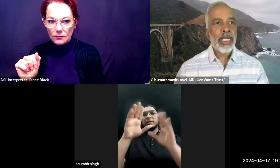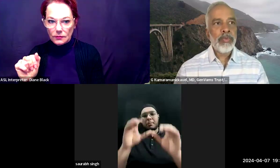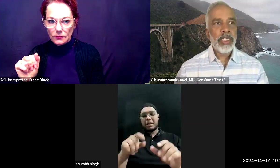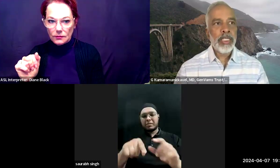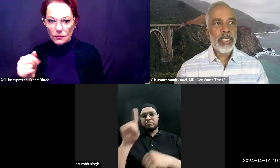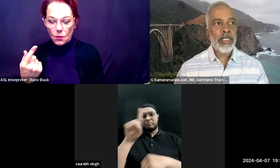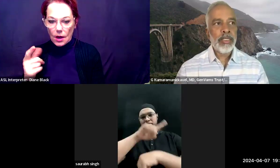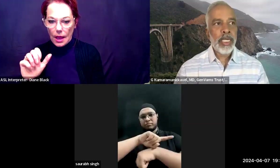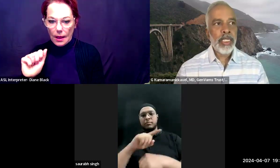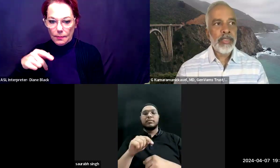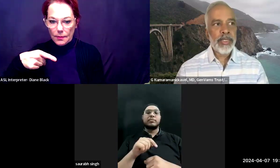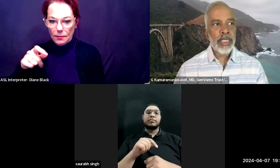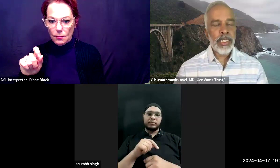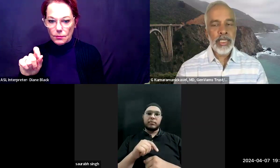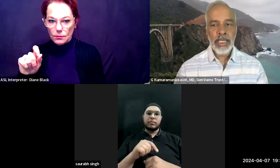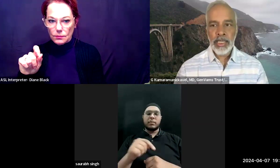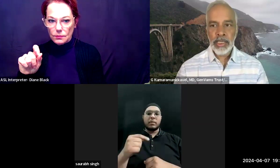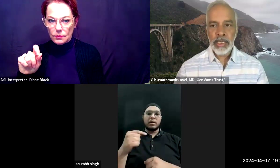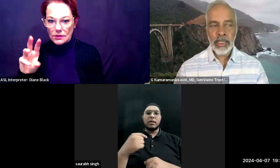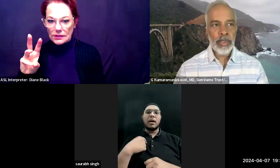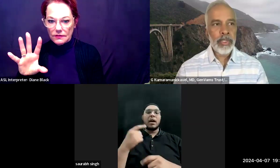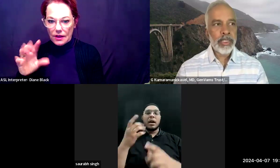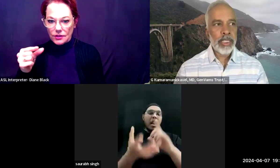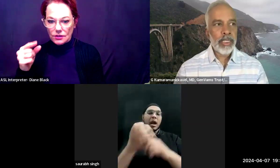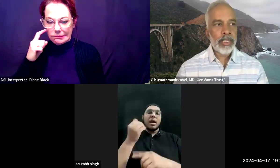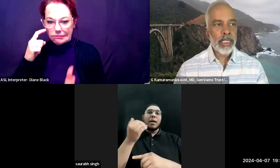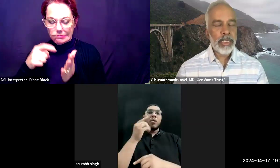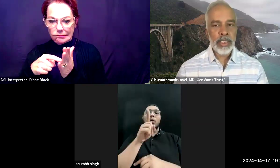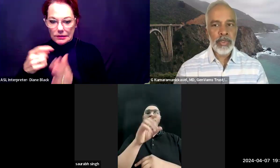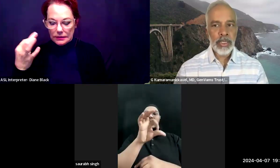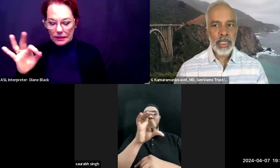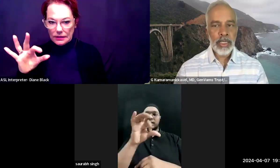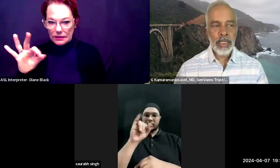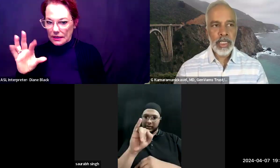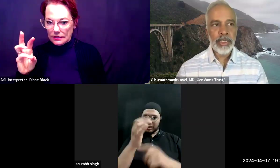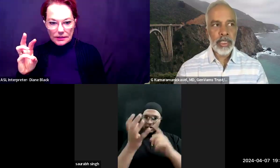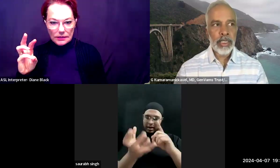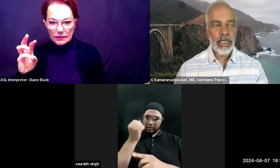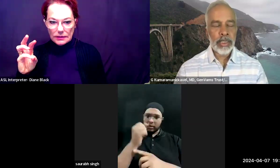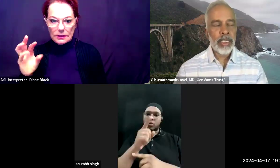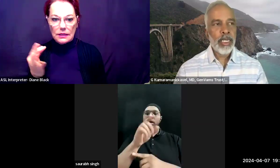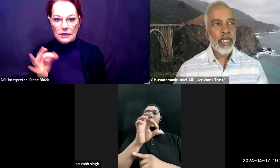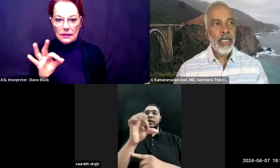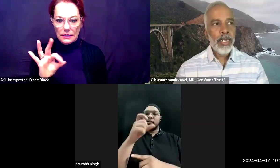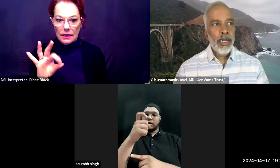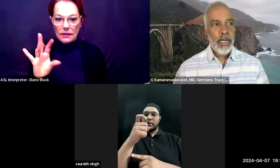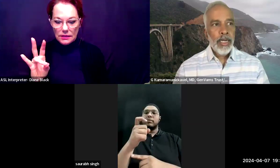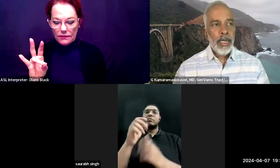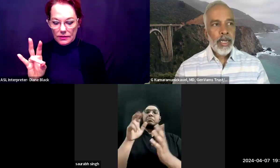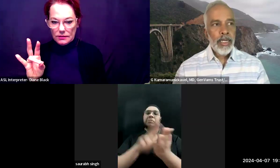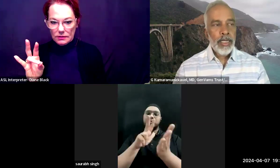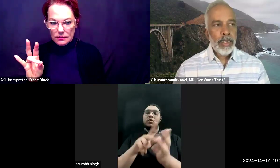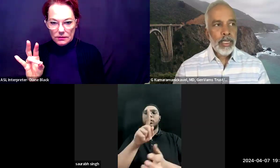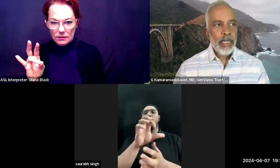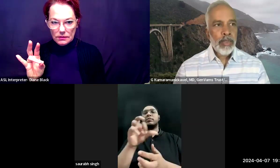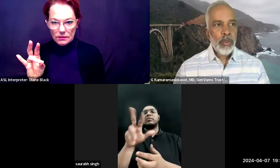So that was identified in 1996 and published in 1997 in Nature Genetics. And then I